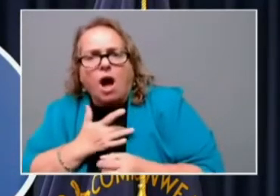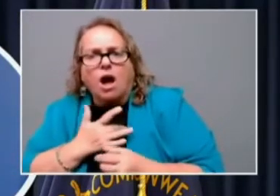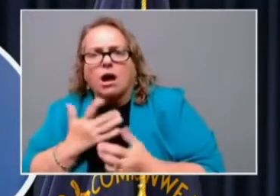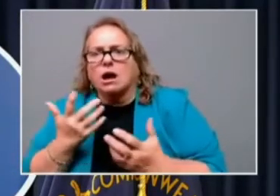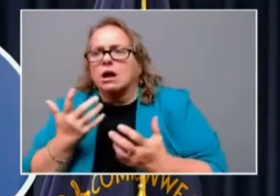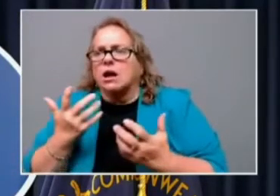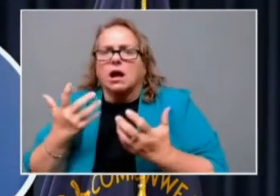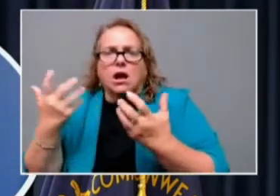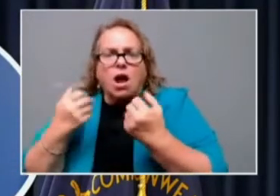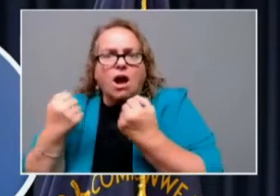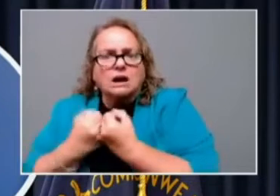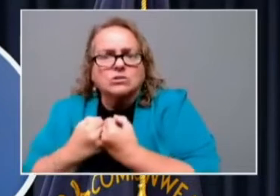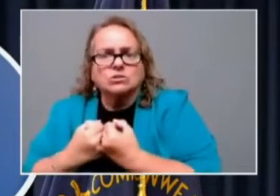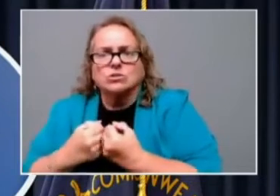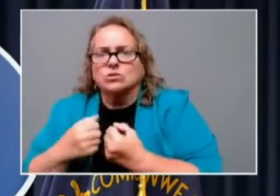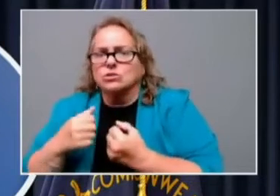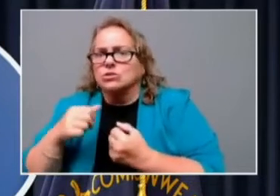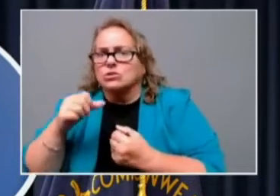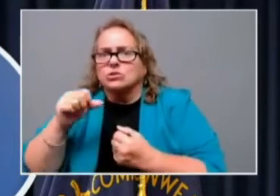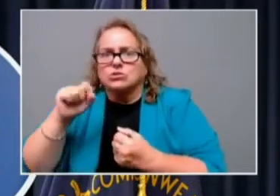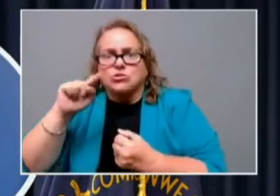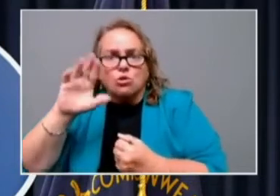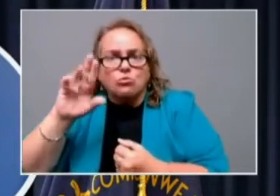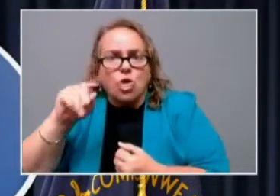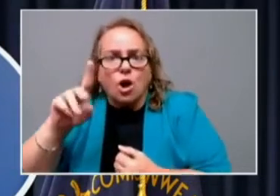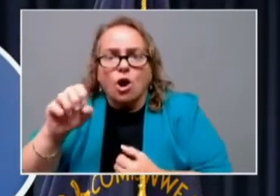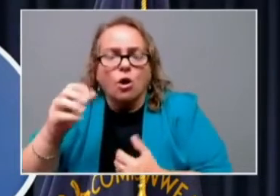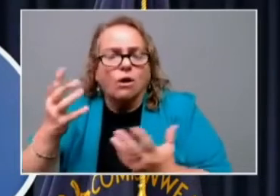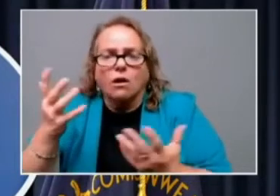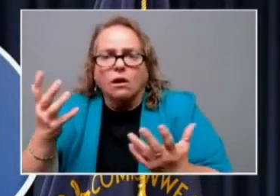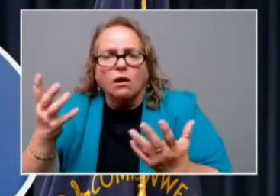addressed in a timely manner because there simply are no places for these